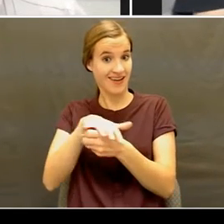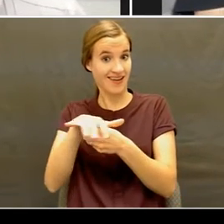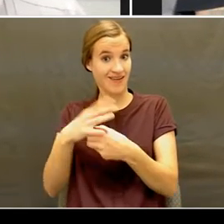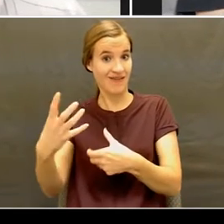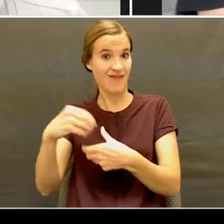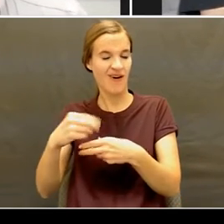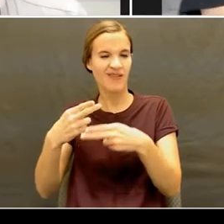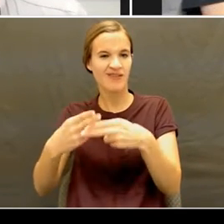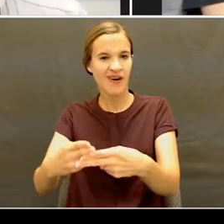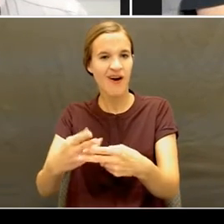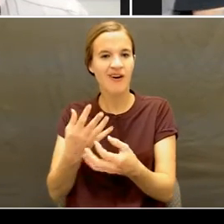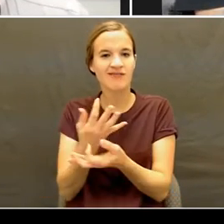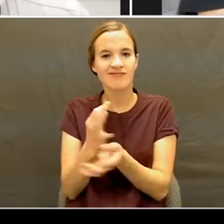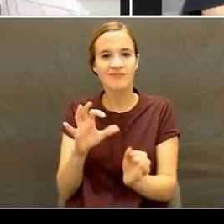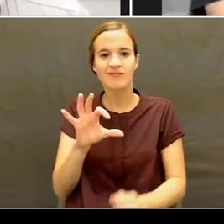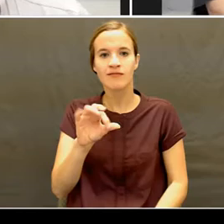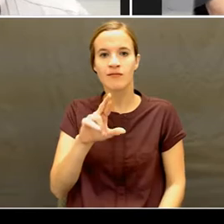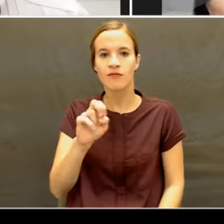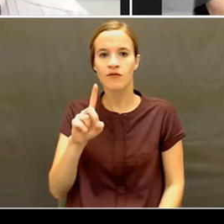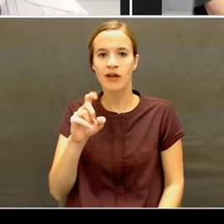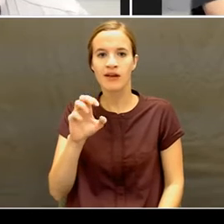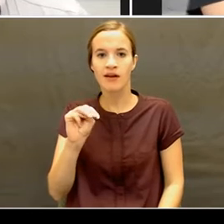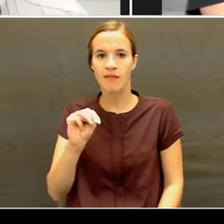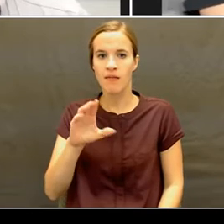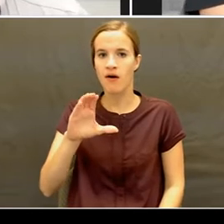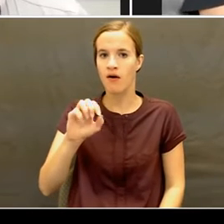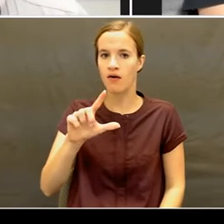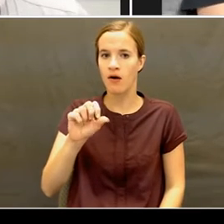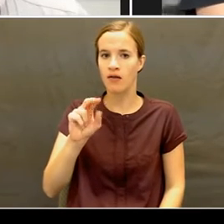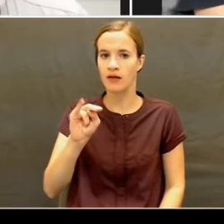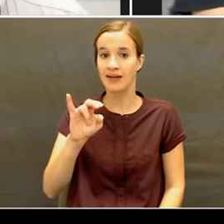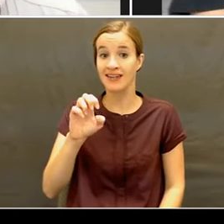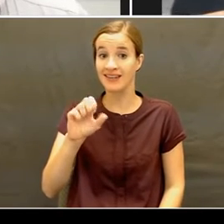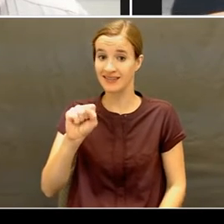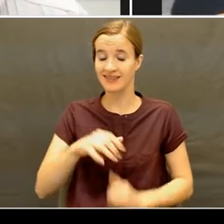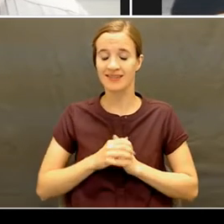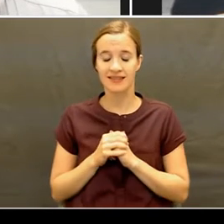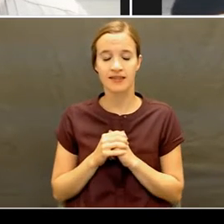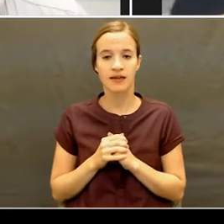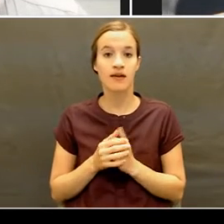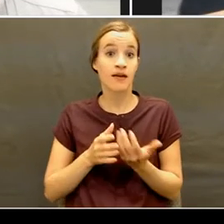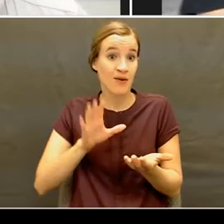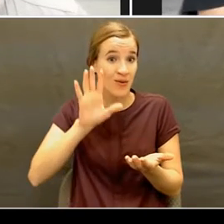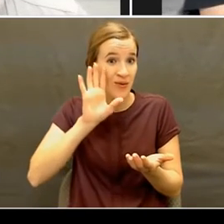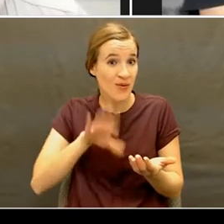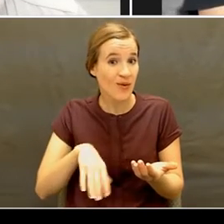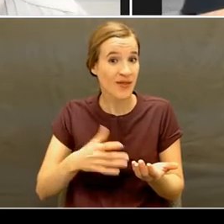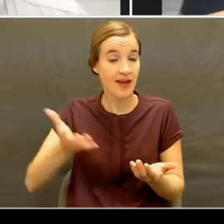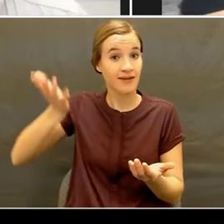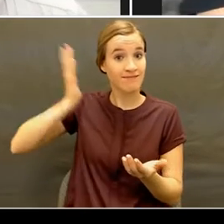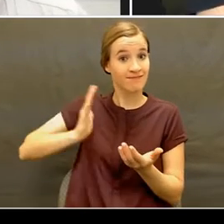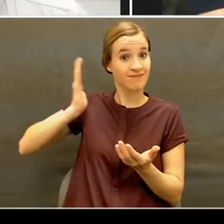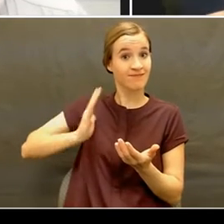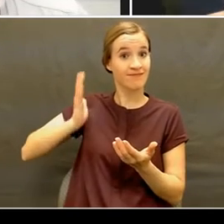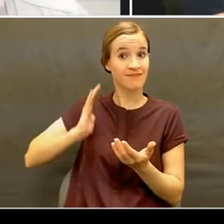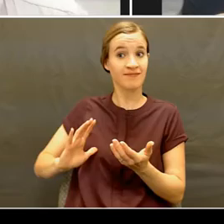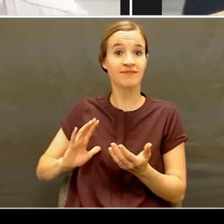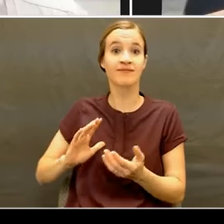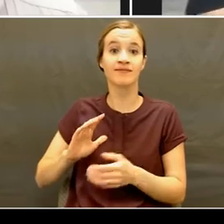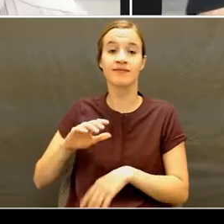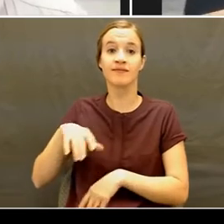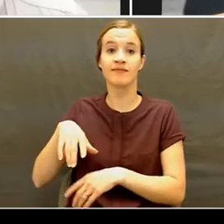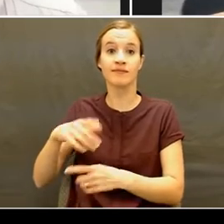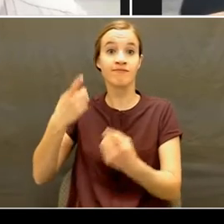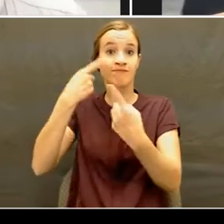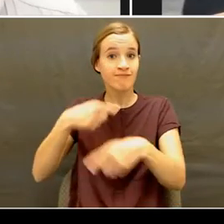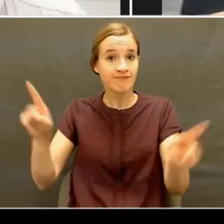which was as you know, you might know that emancipation came late to Texas. It came three